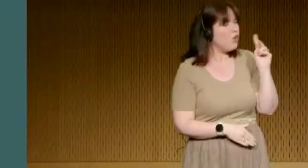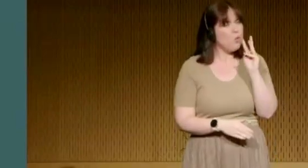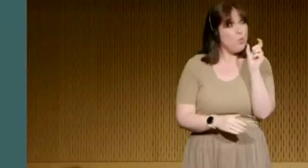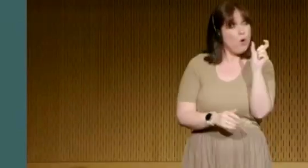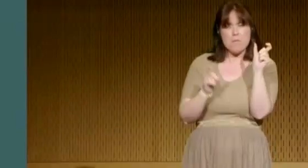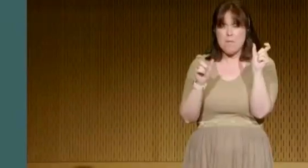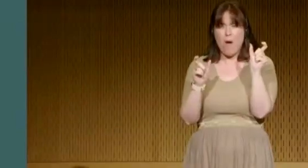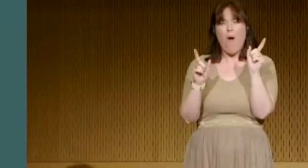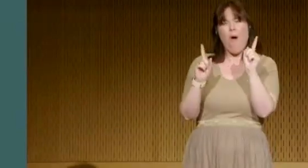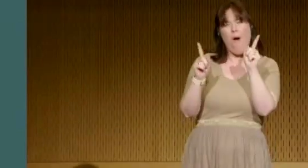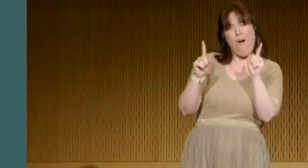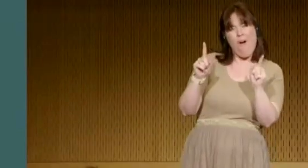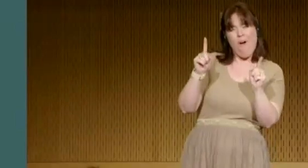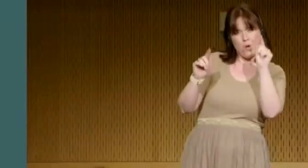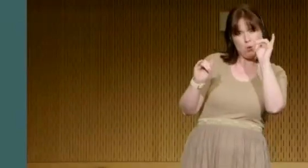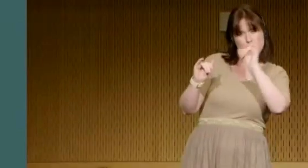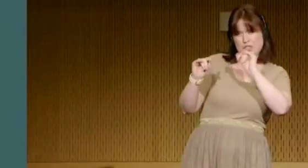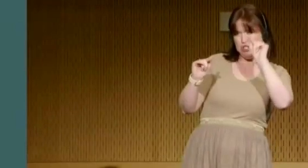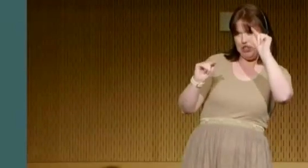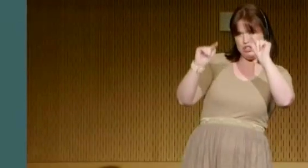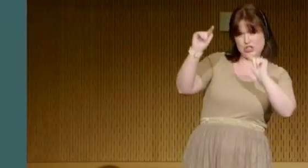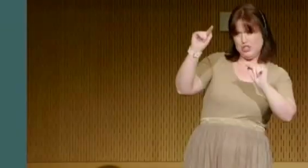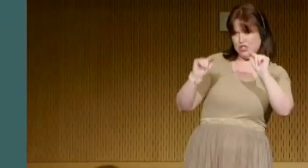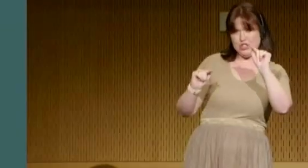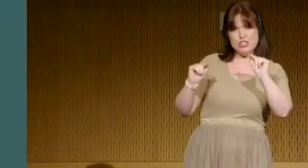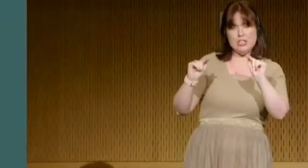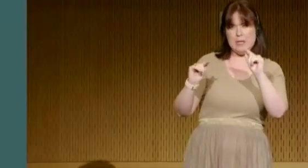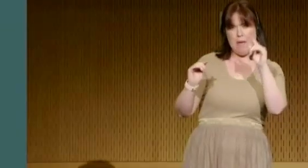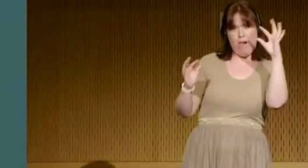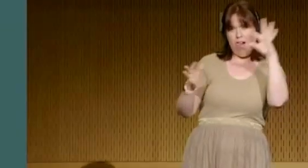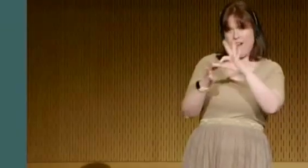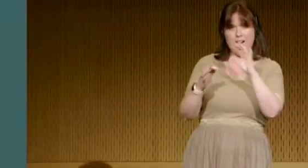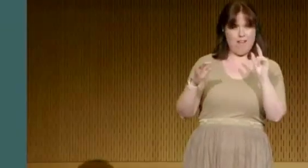up there in terms of which one is the English and which one is the Russian. How can we match them?